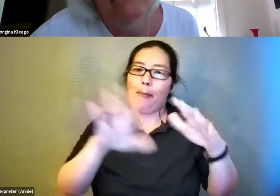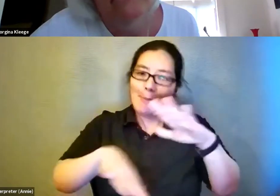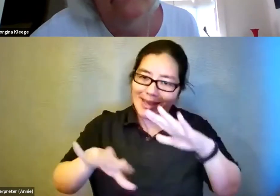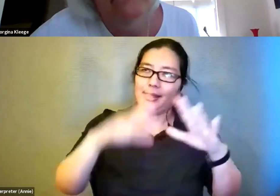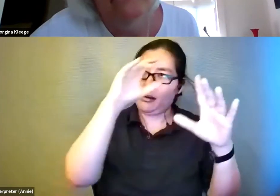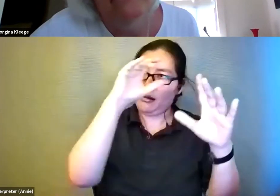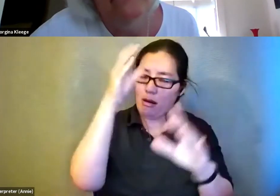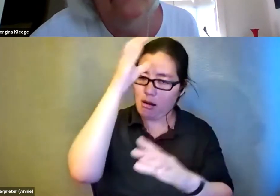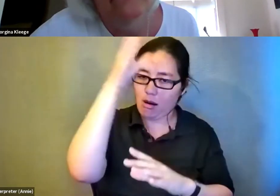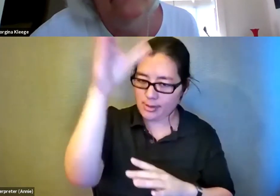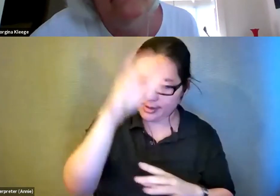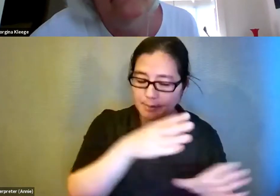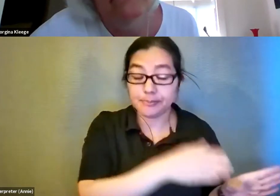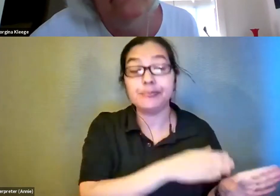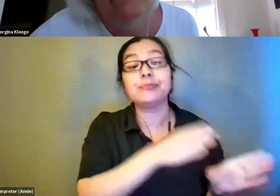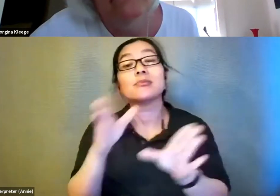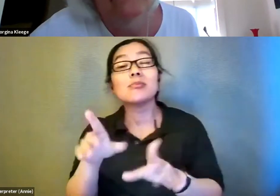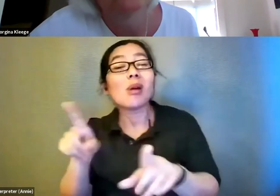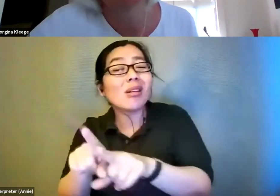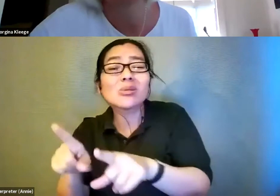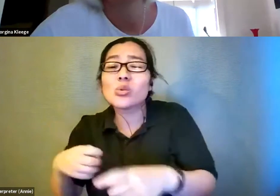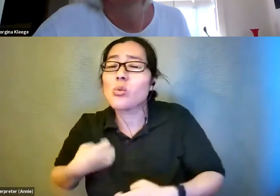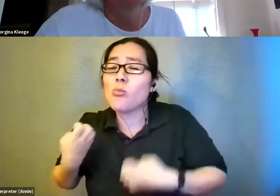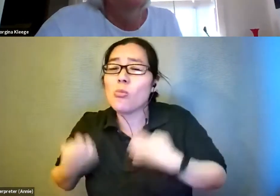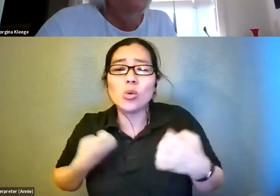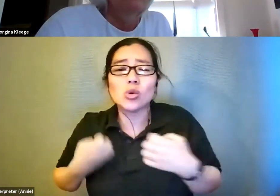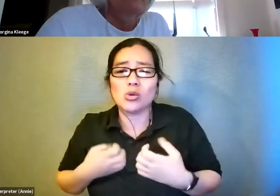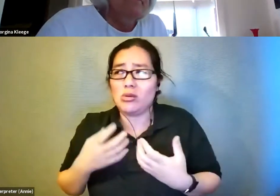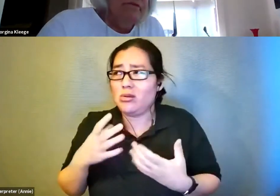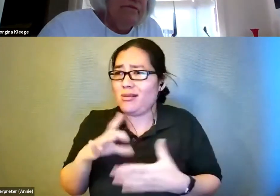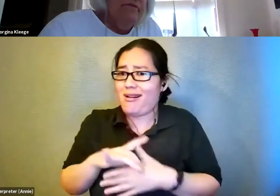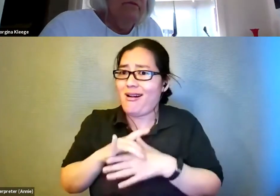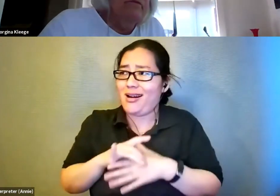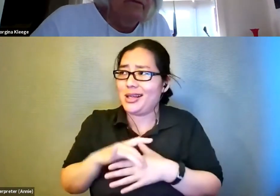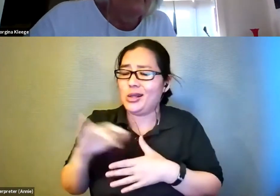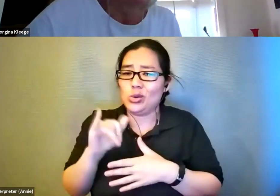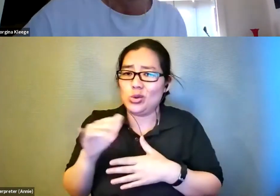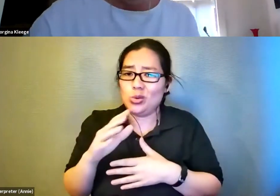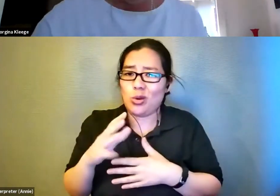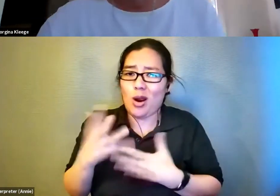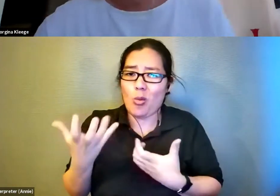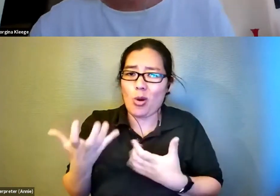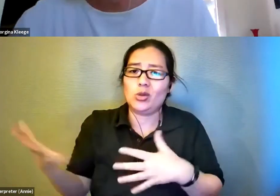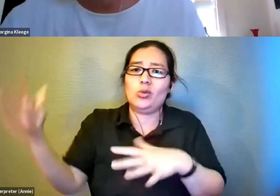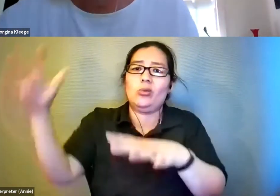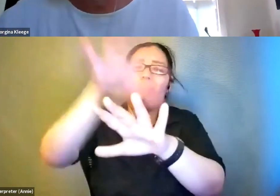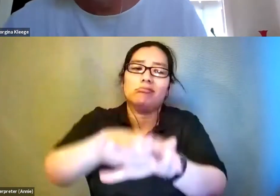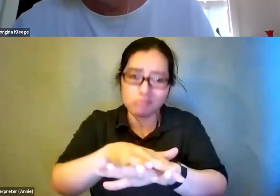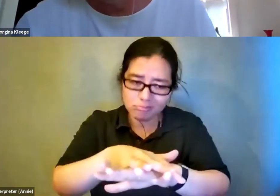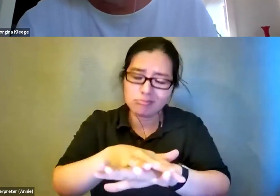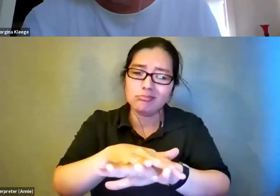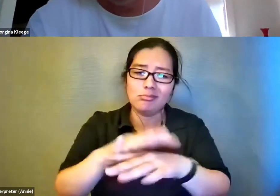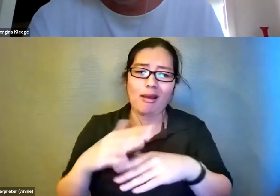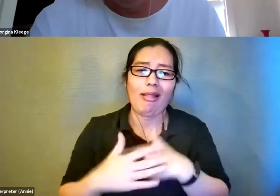motional content overlaid onto that. Like I had, I did a